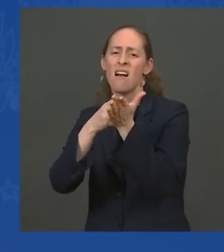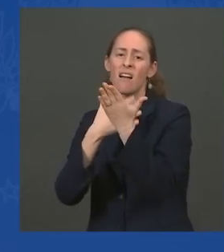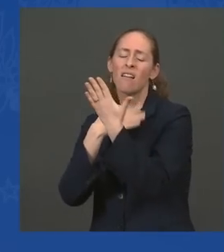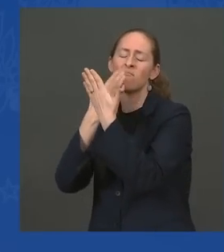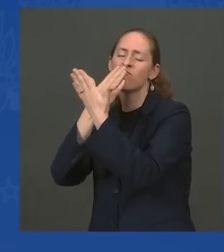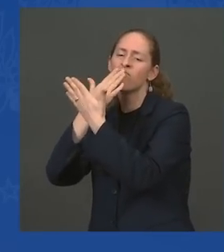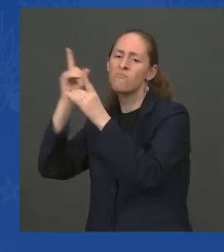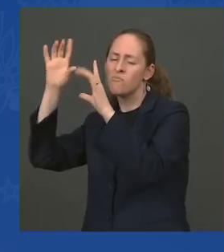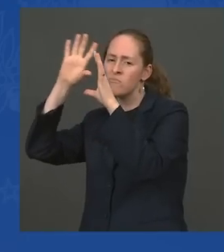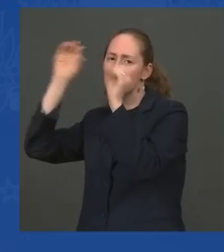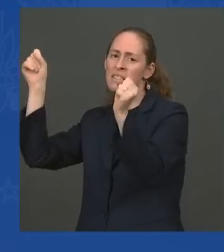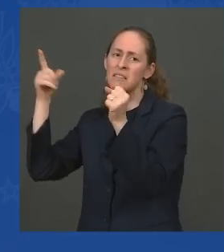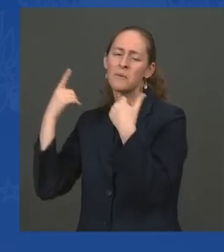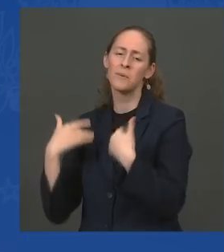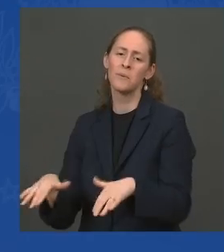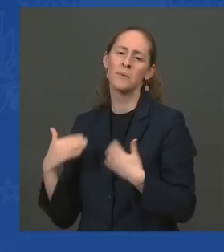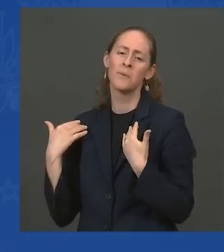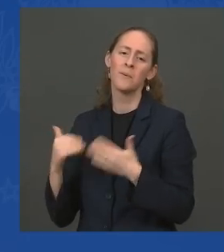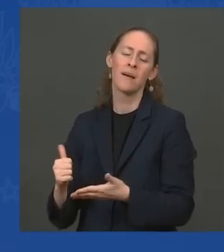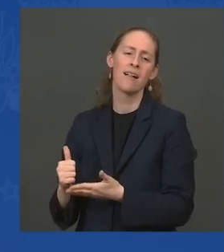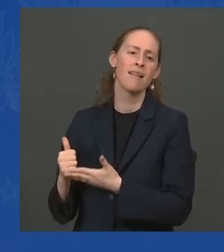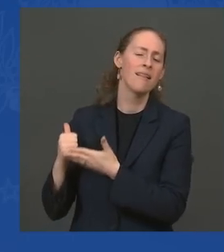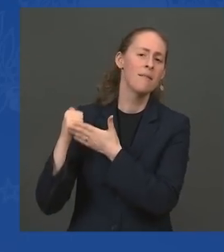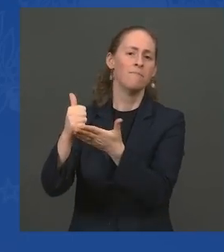Far too long, we've talked about infrastructure in this country